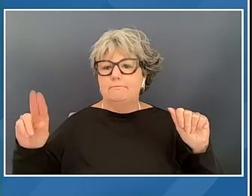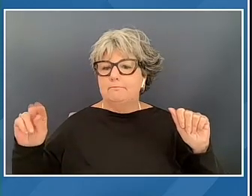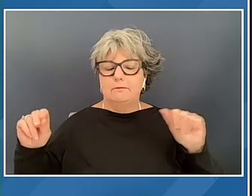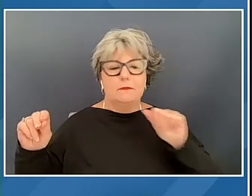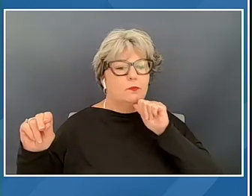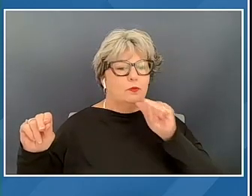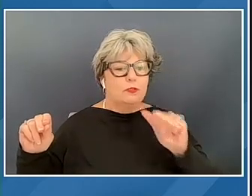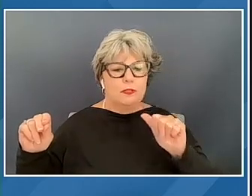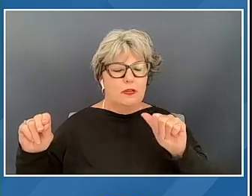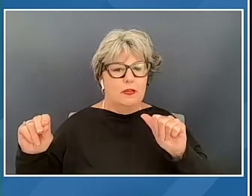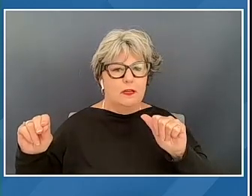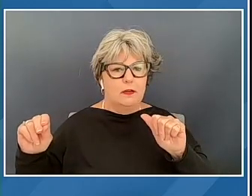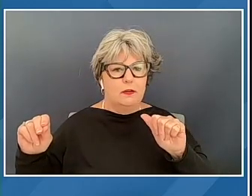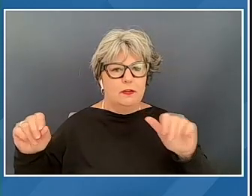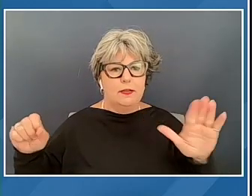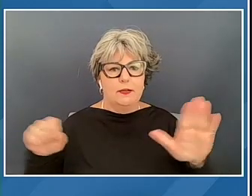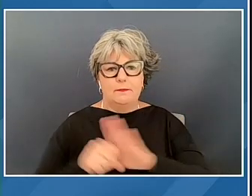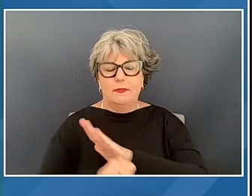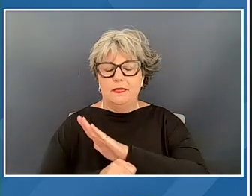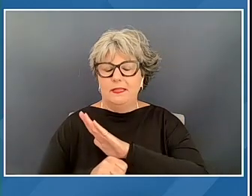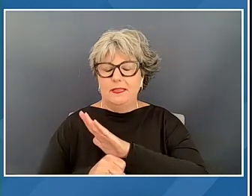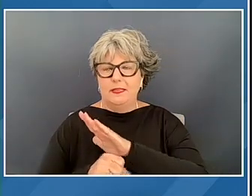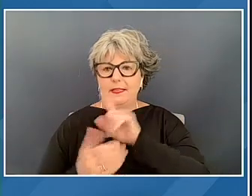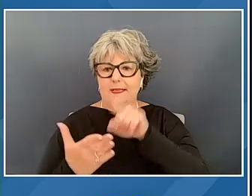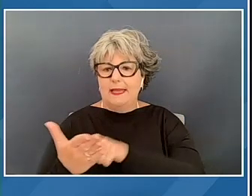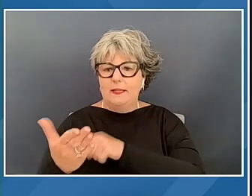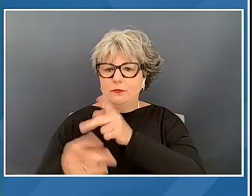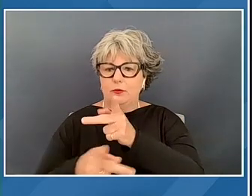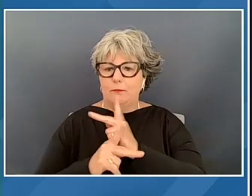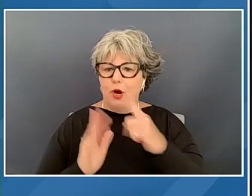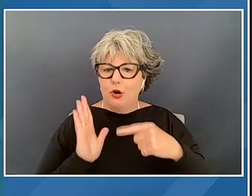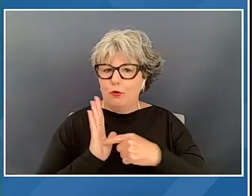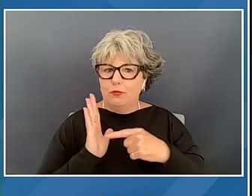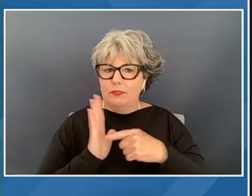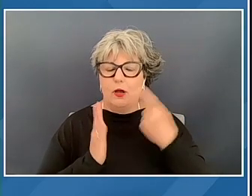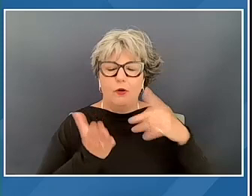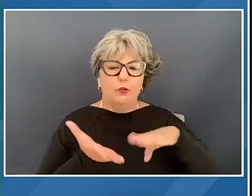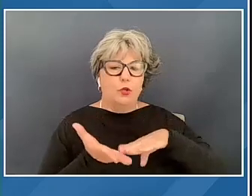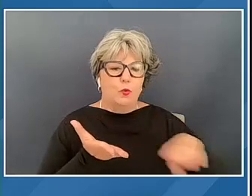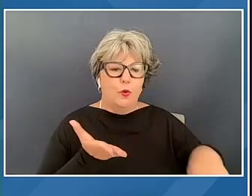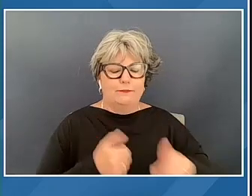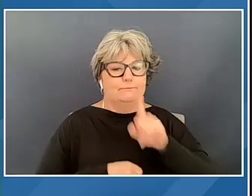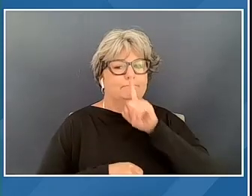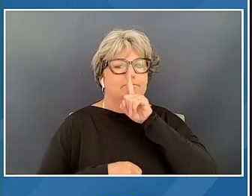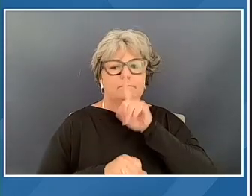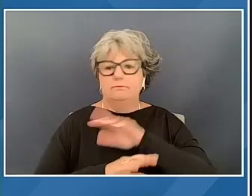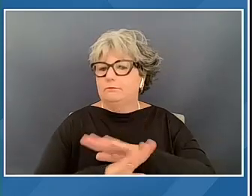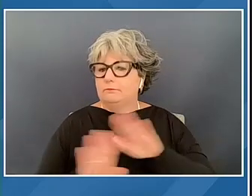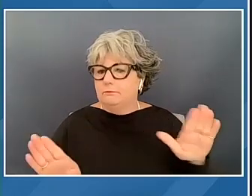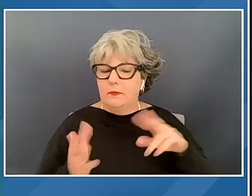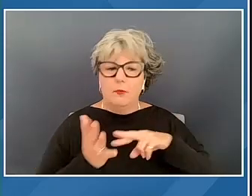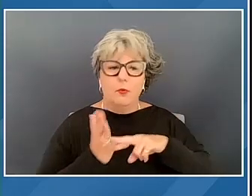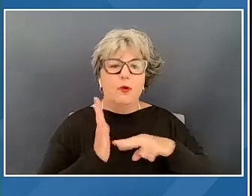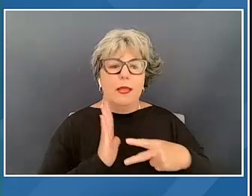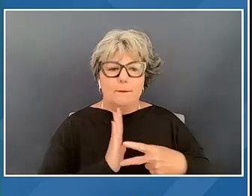completely cancel borrowers debts and that we're only going to waive a portion of their debts. What I'm saying is that there